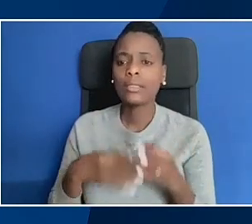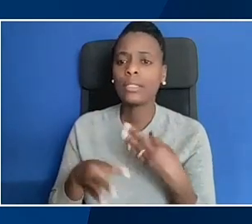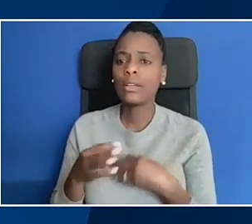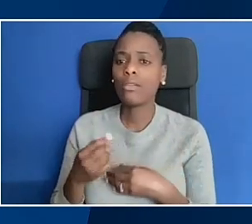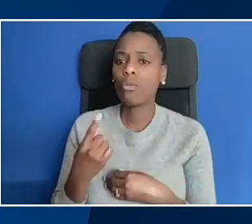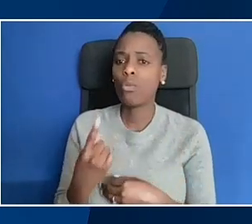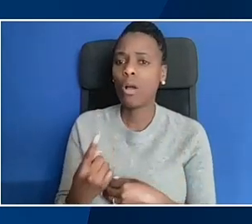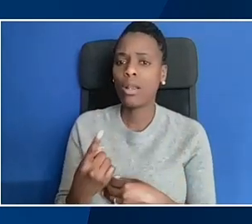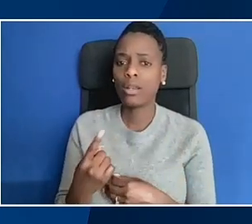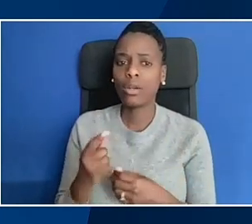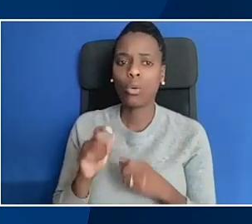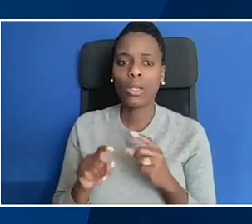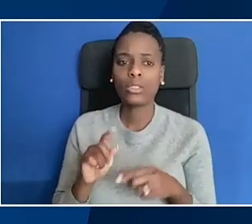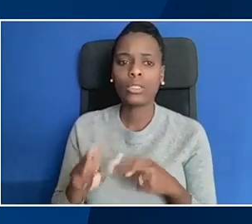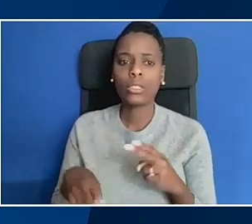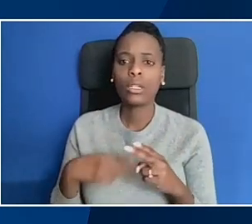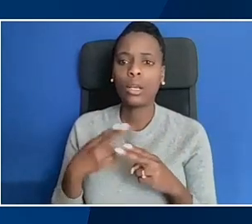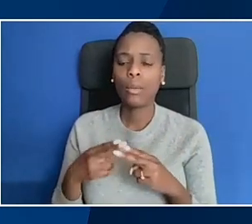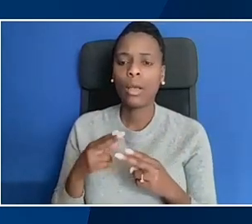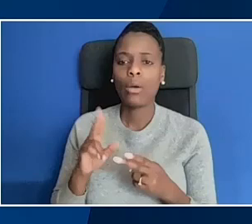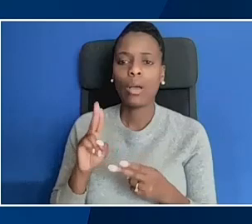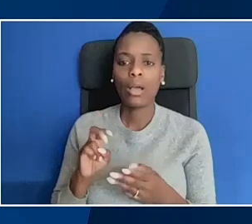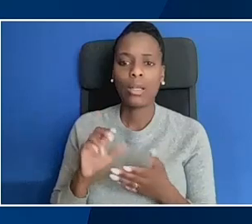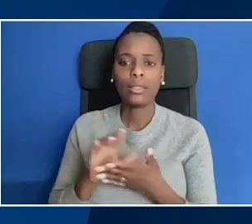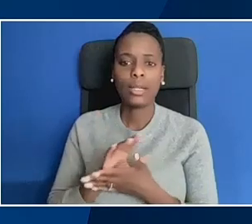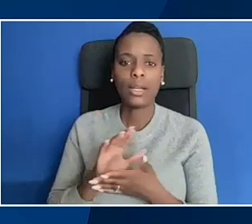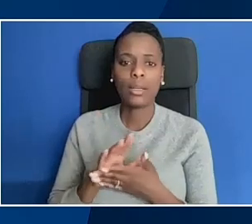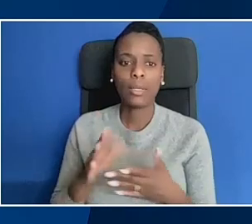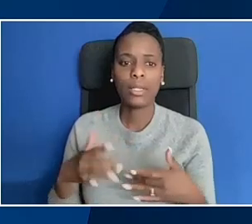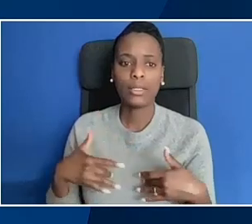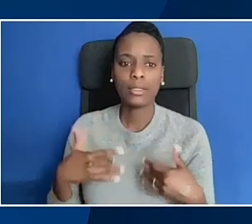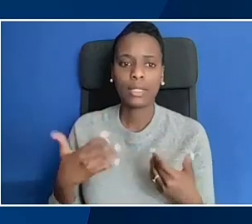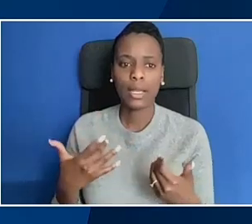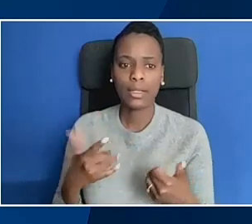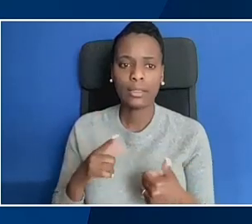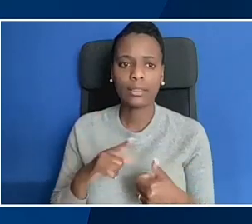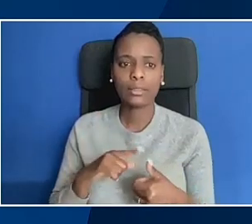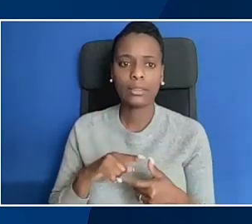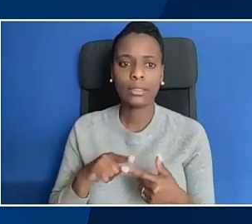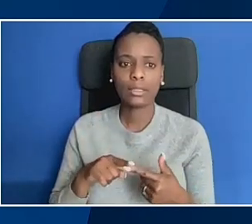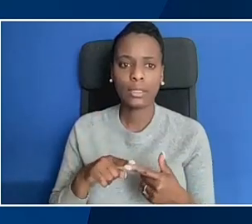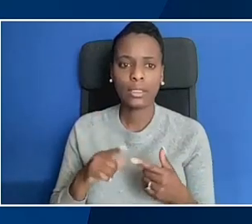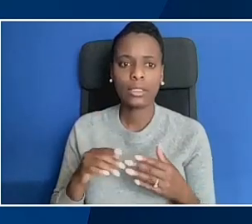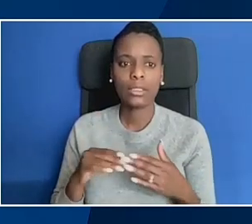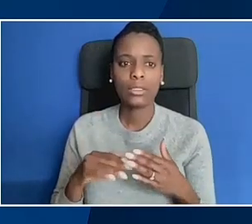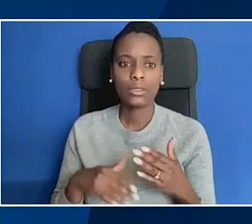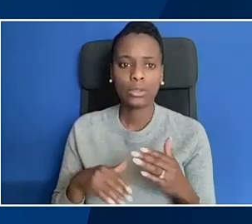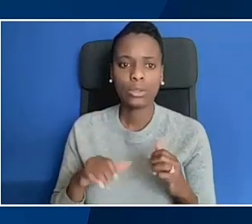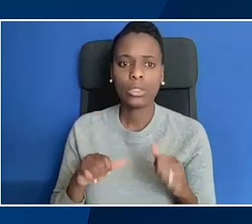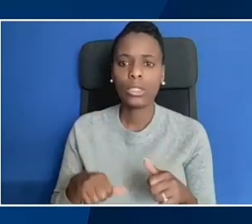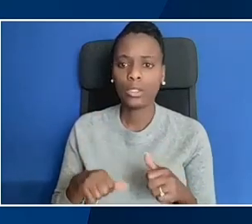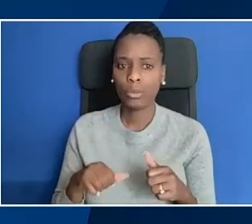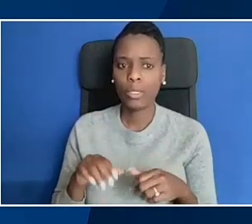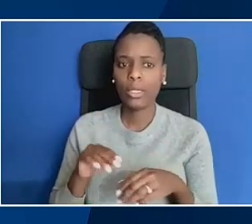So then the student could then potentially be counseled by, you, in regards to the